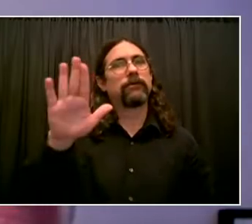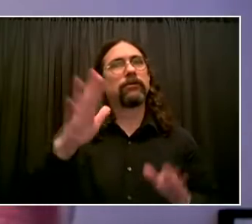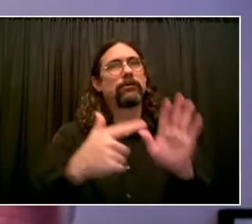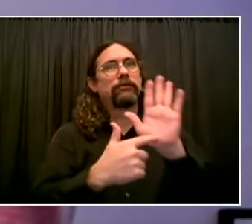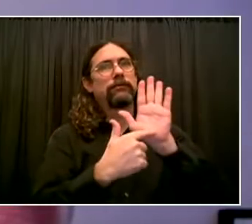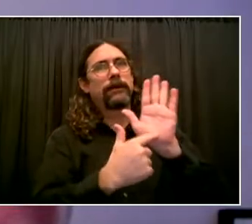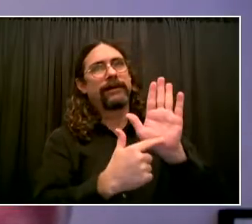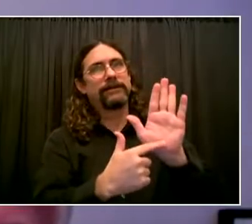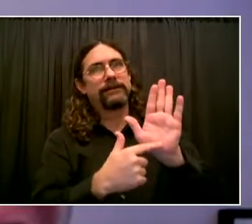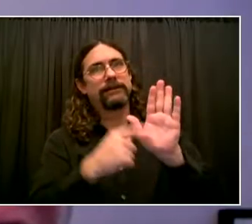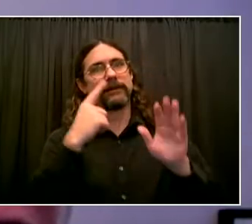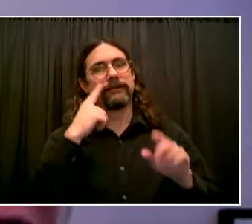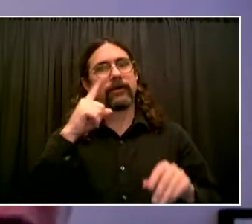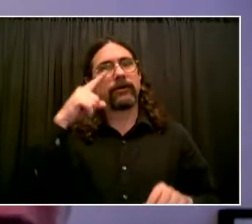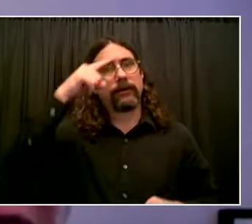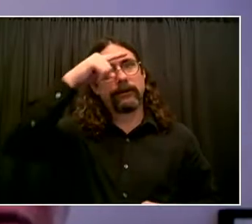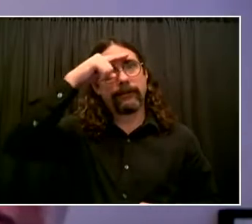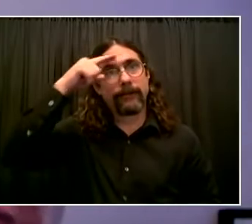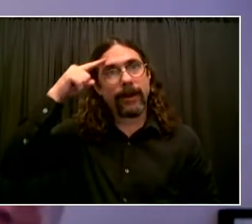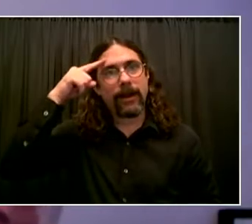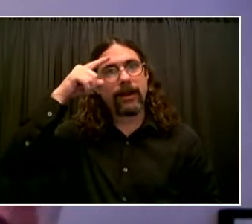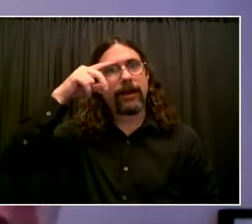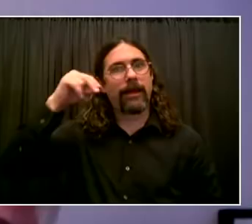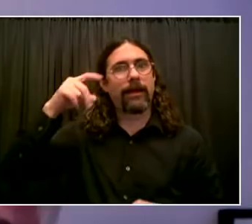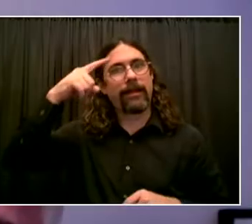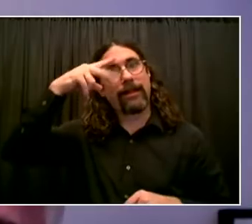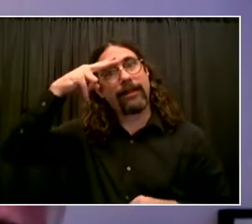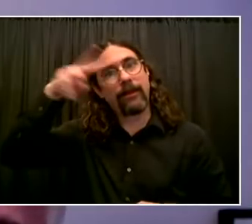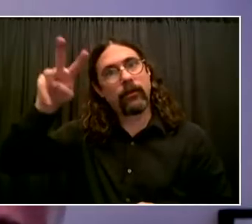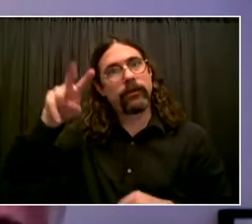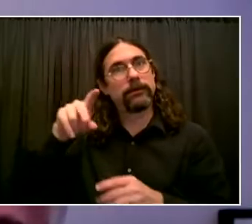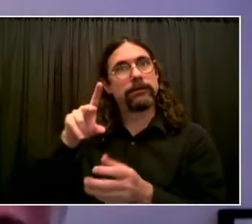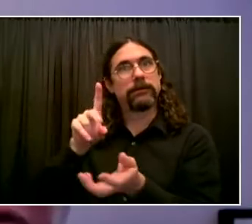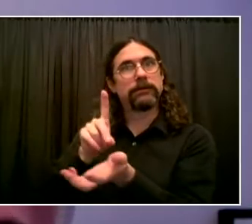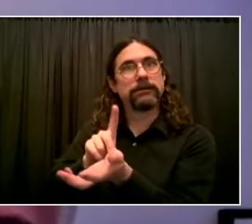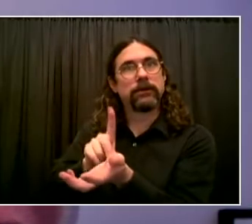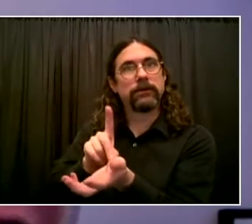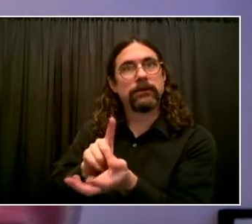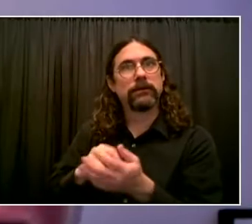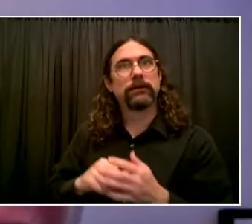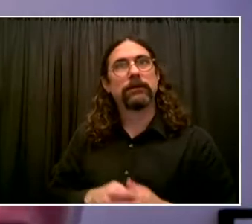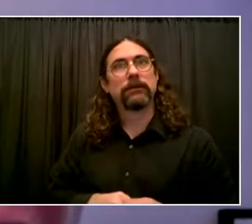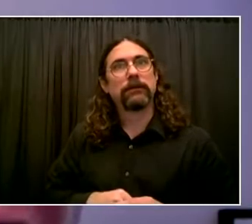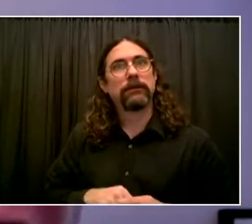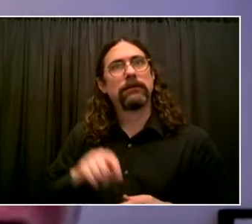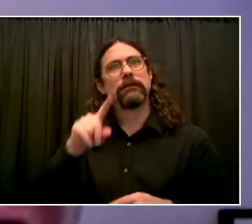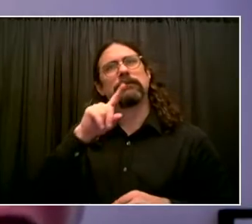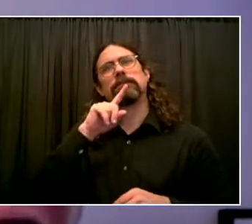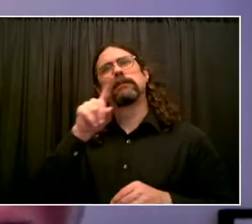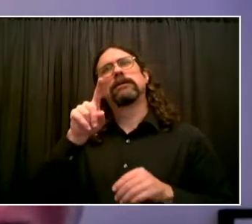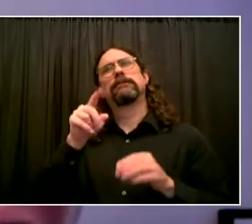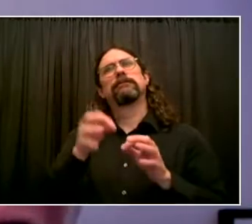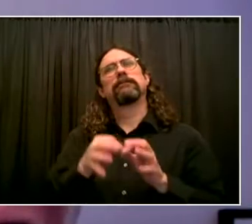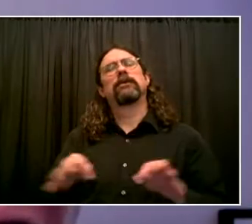SOMOS COMMUNITY CARE AND ITS NETWORK OF BLACK, LATINO AND ASIAN